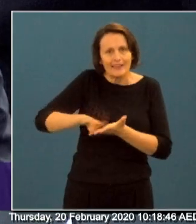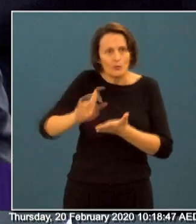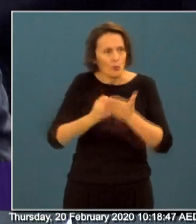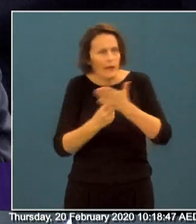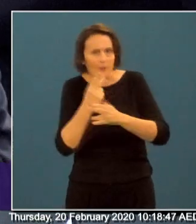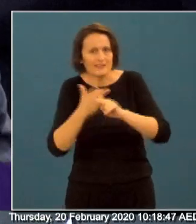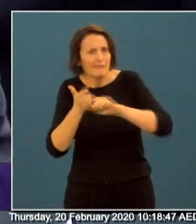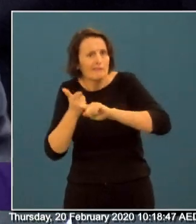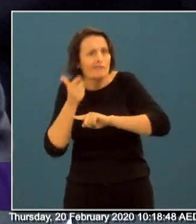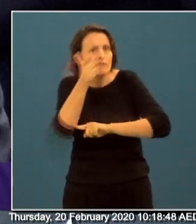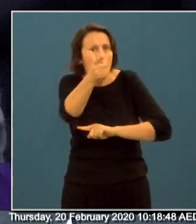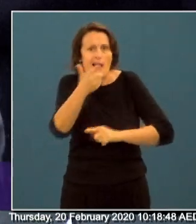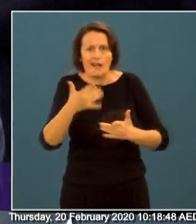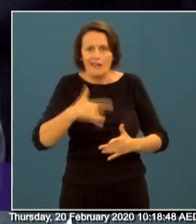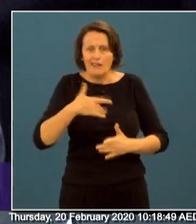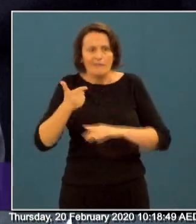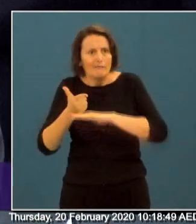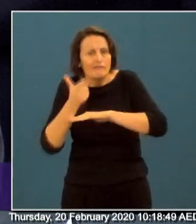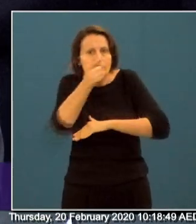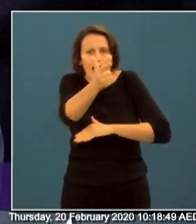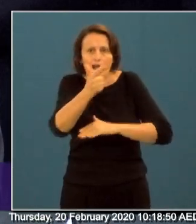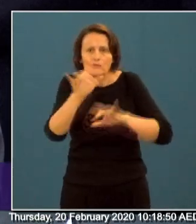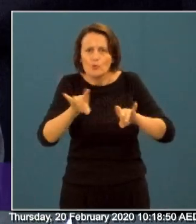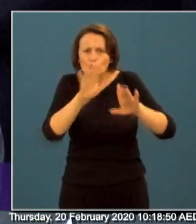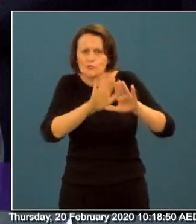then the hospital episode becomes almost irrelevant.